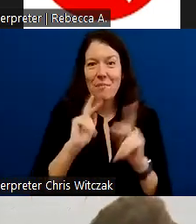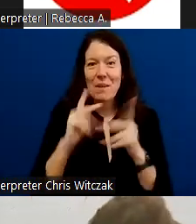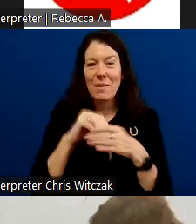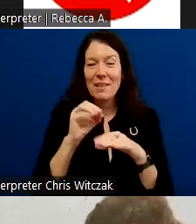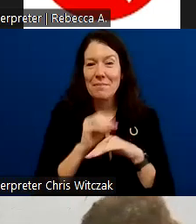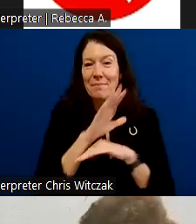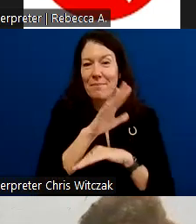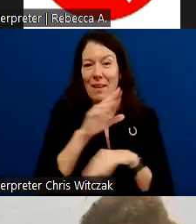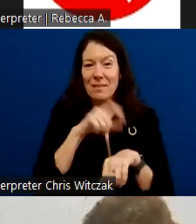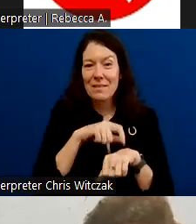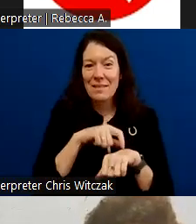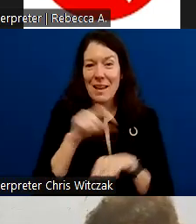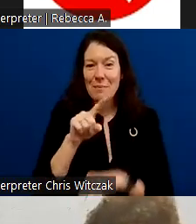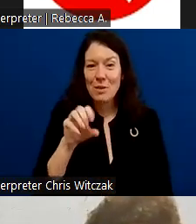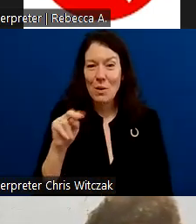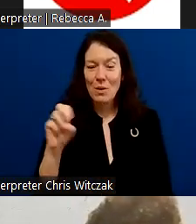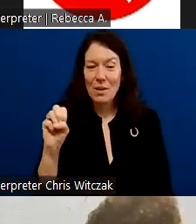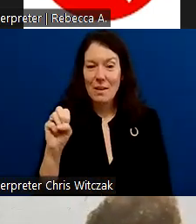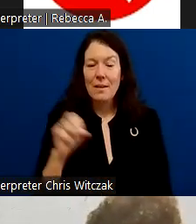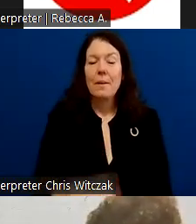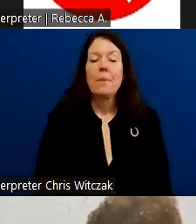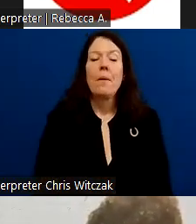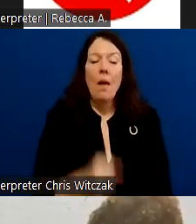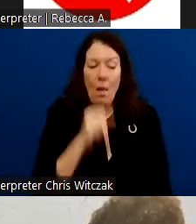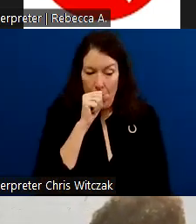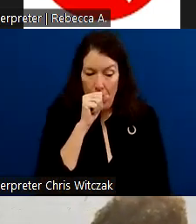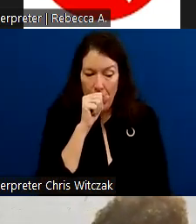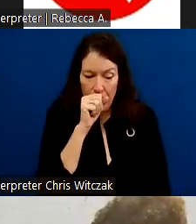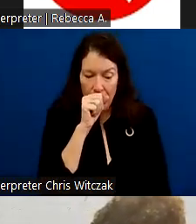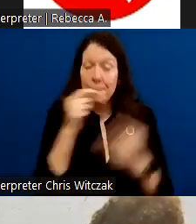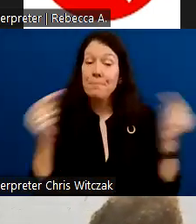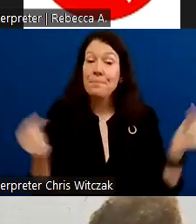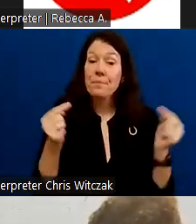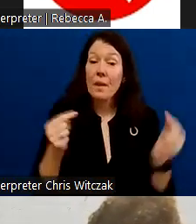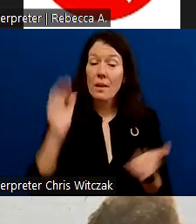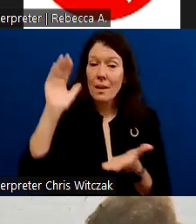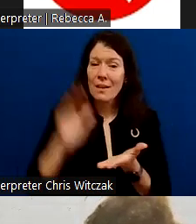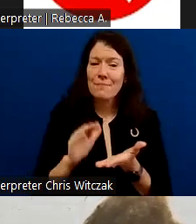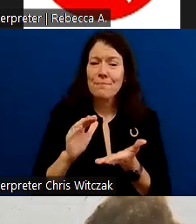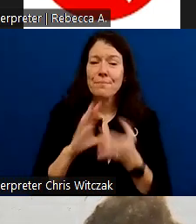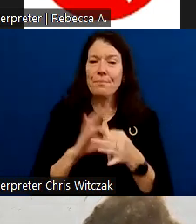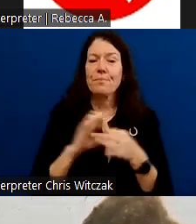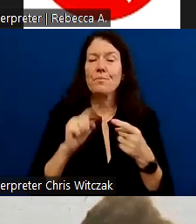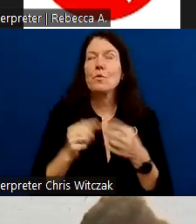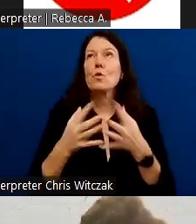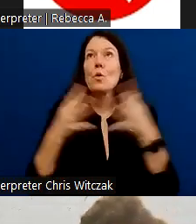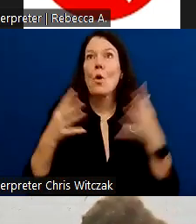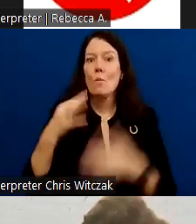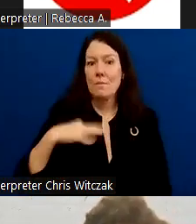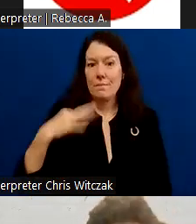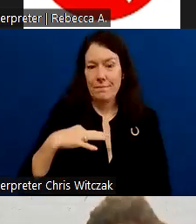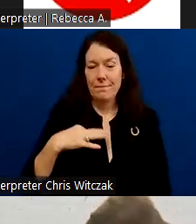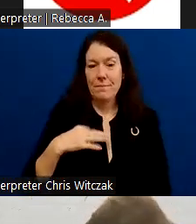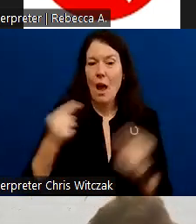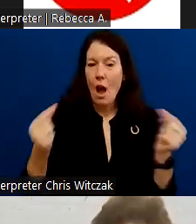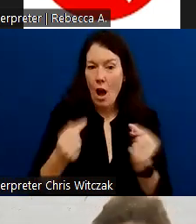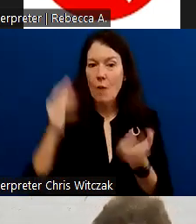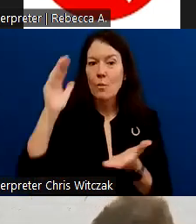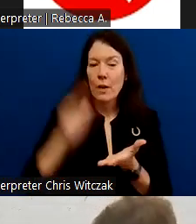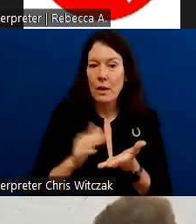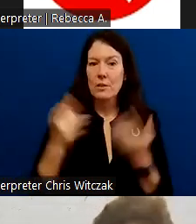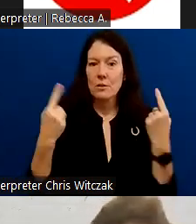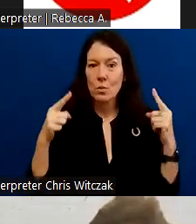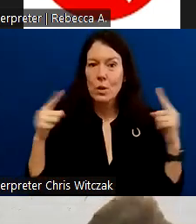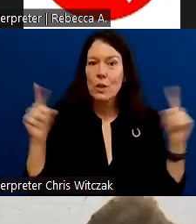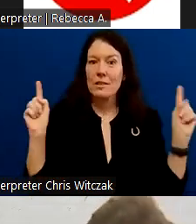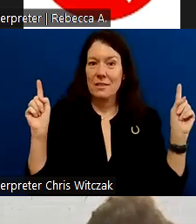so harm reduction has been associated with so many benefits harm reduction works so um